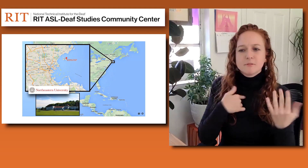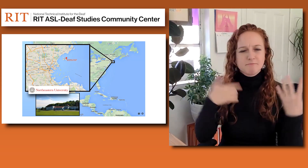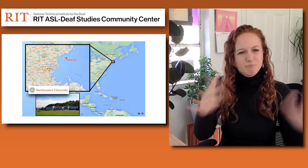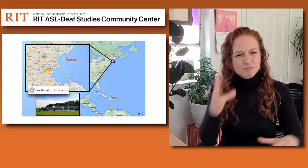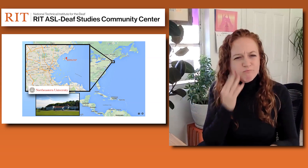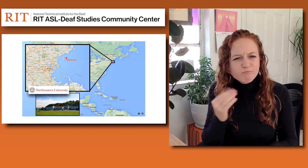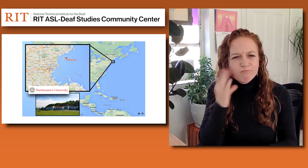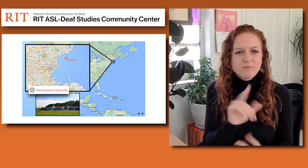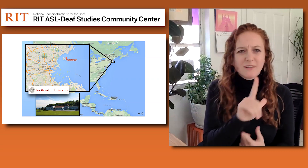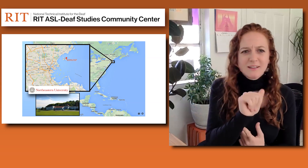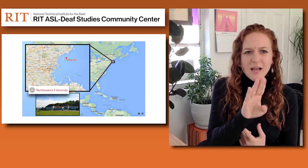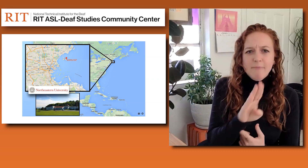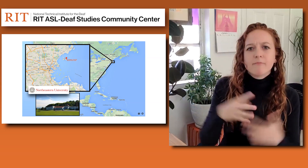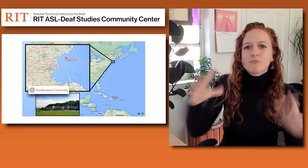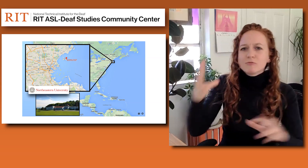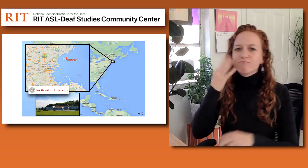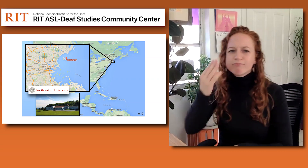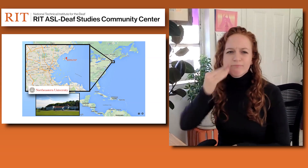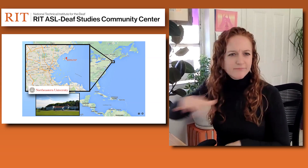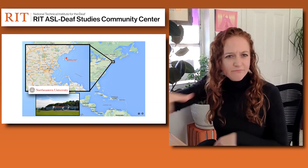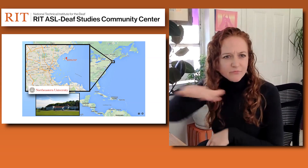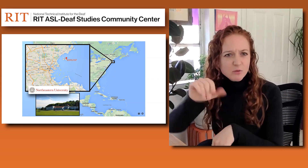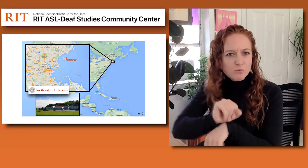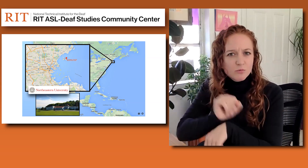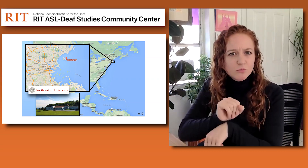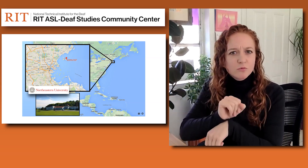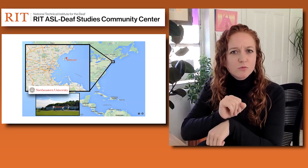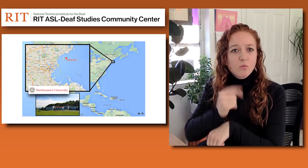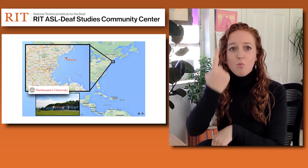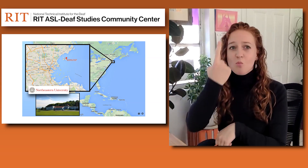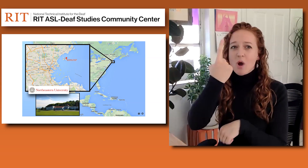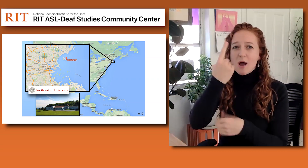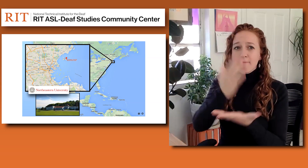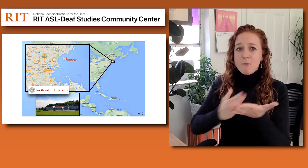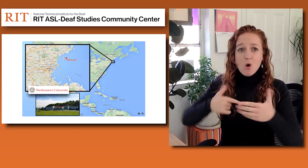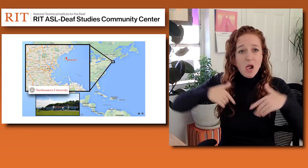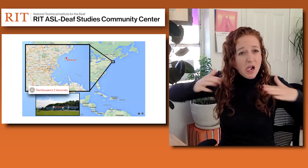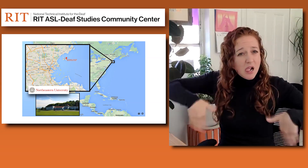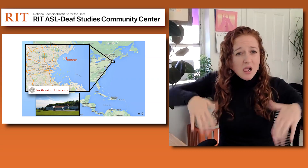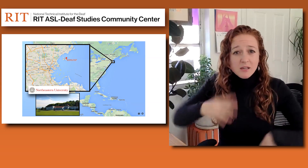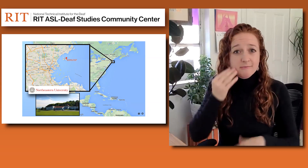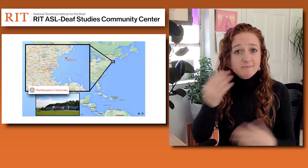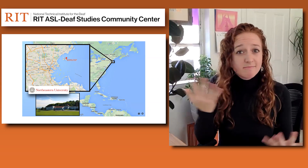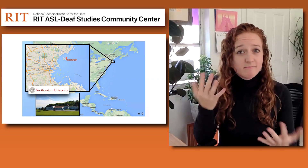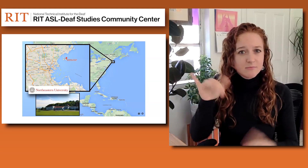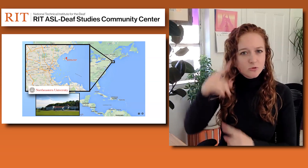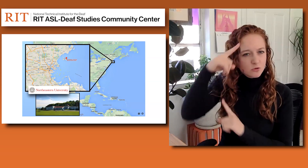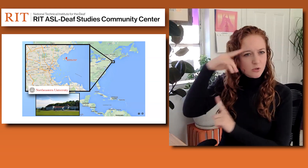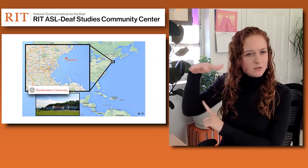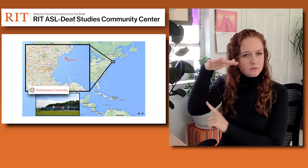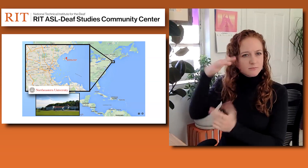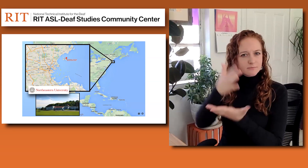So I thought...I had experienced the lab, I experienced field work, but one part I hadn't experienced